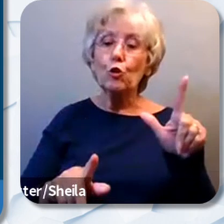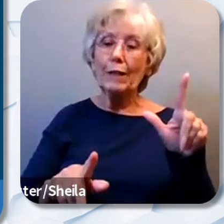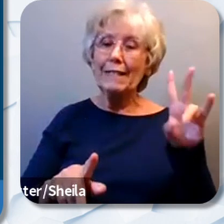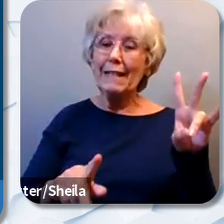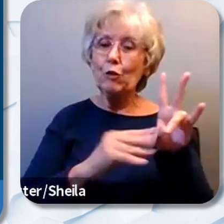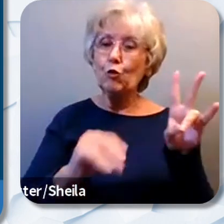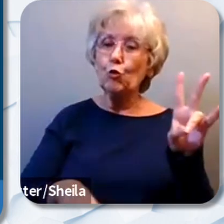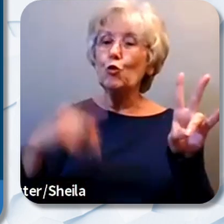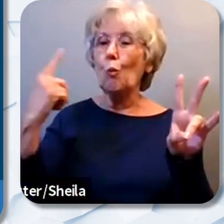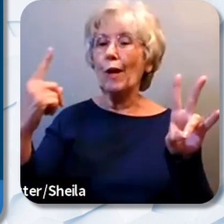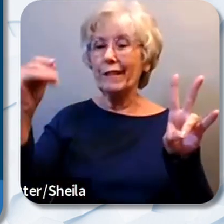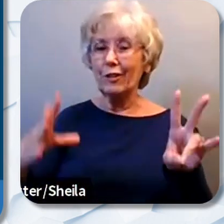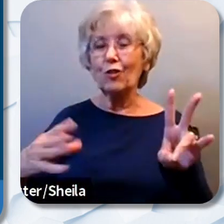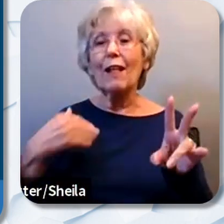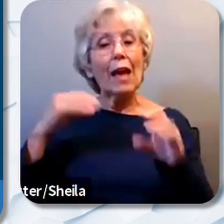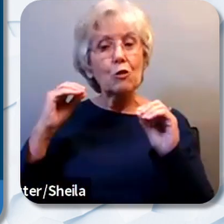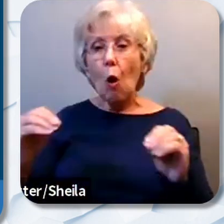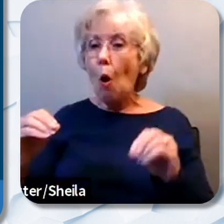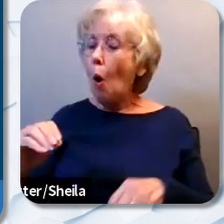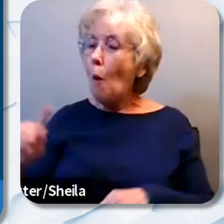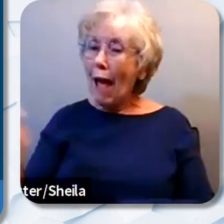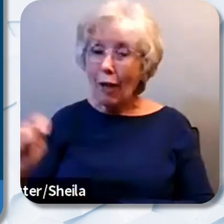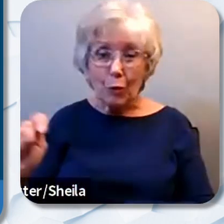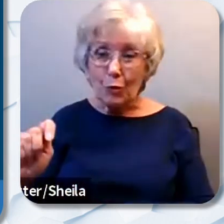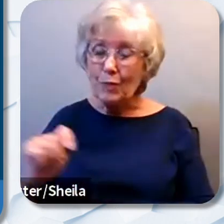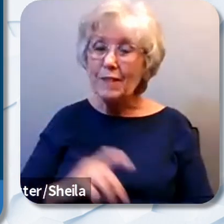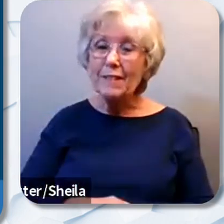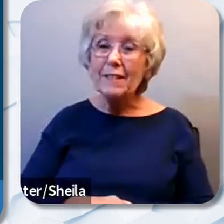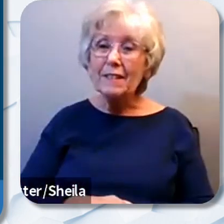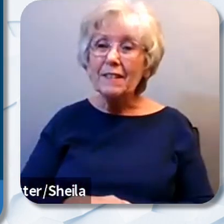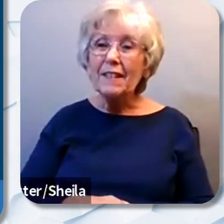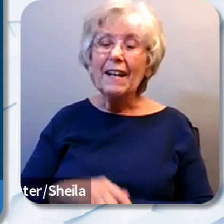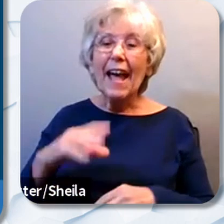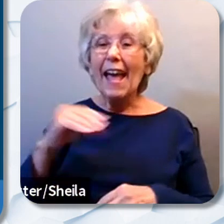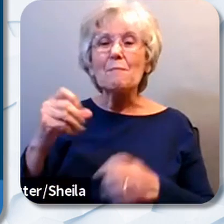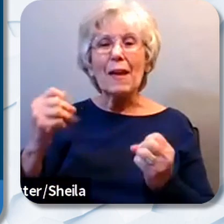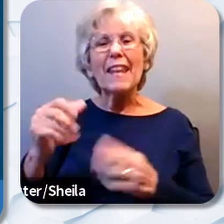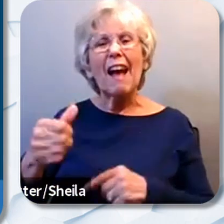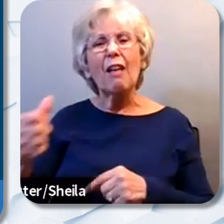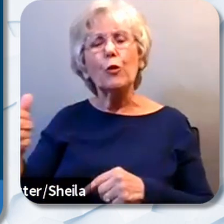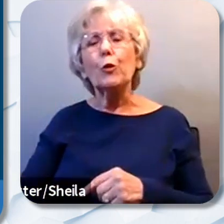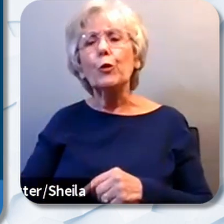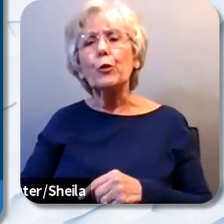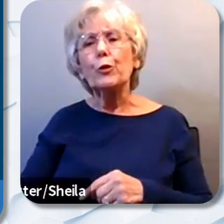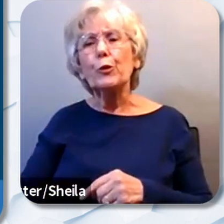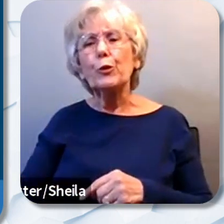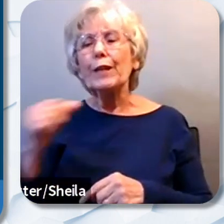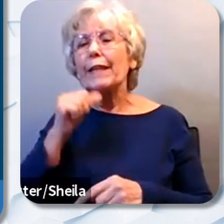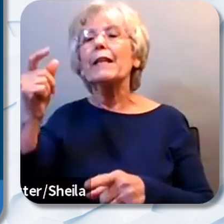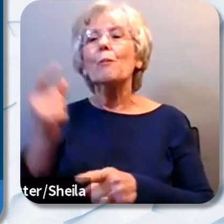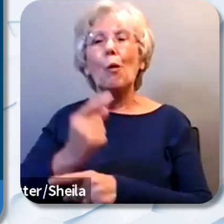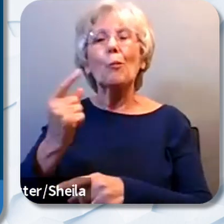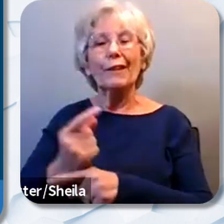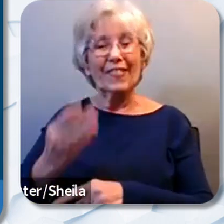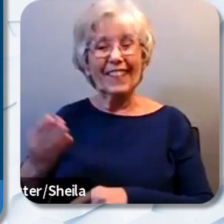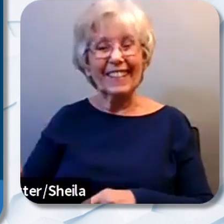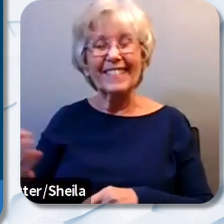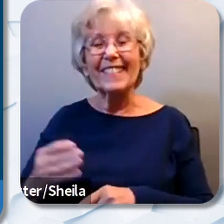learning environments without restrooms and. Just a lot of other. inappropriateness and, as you can